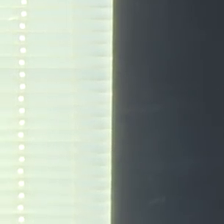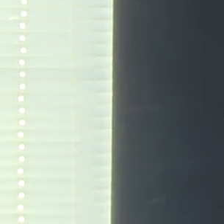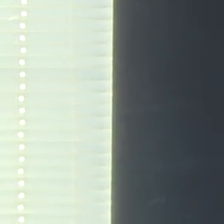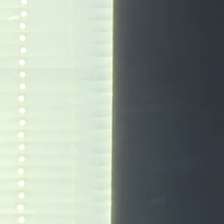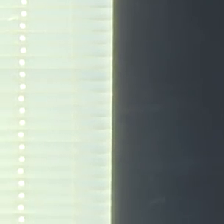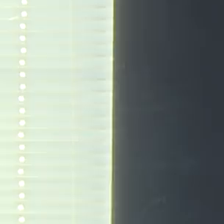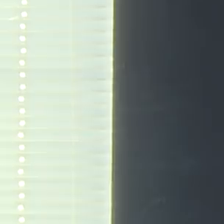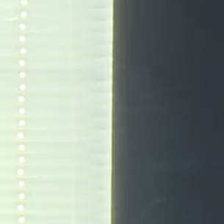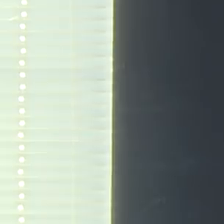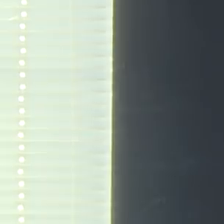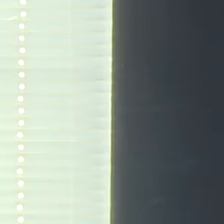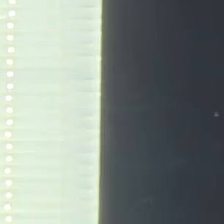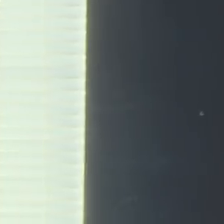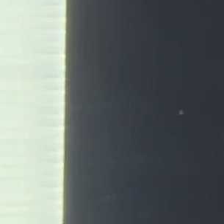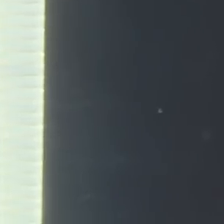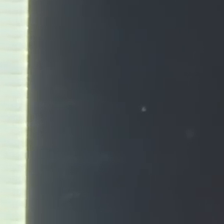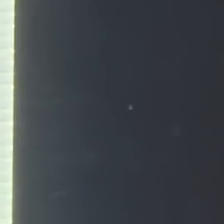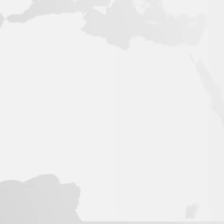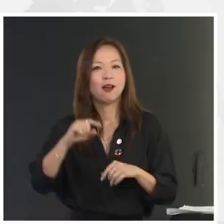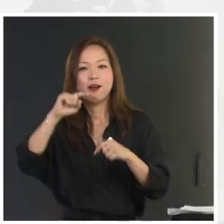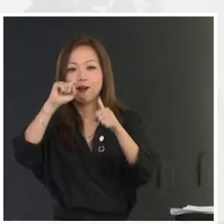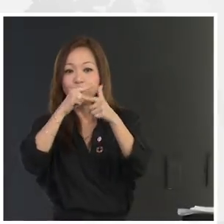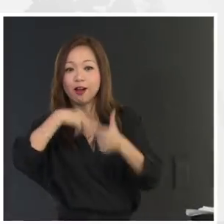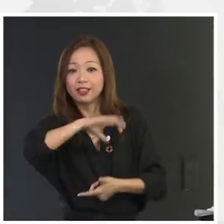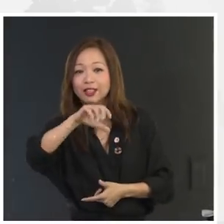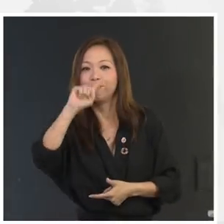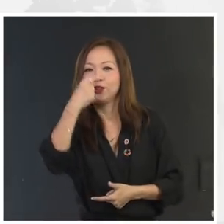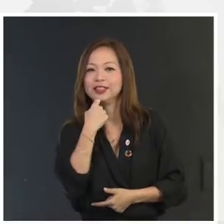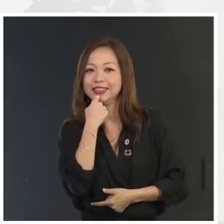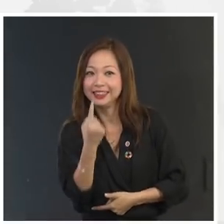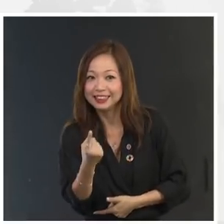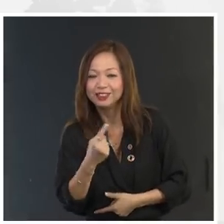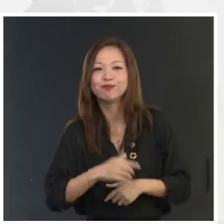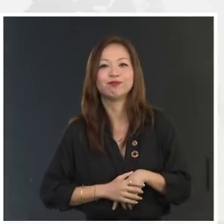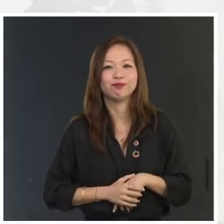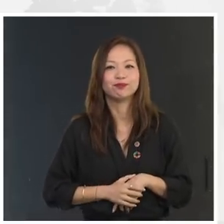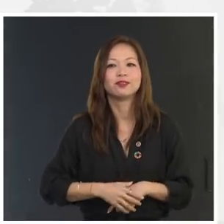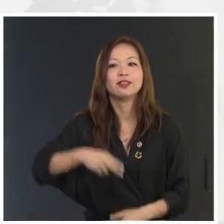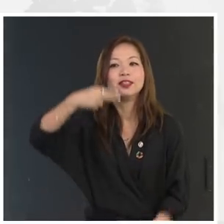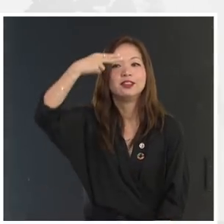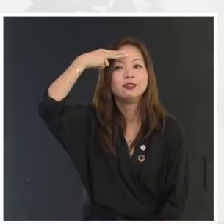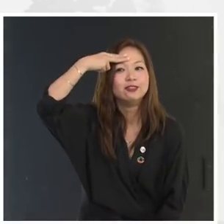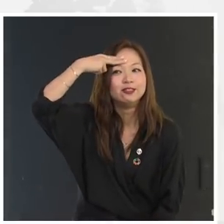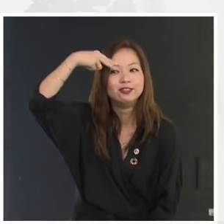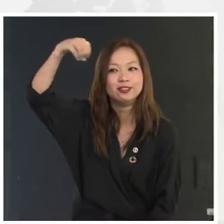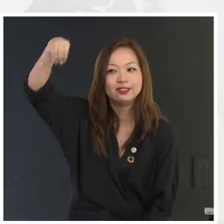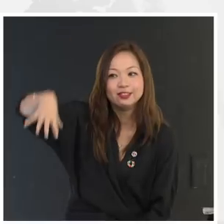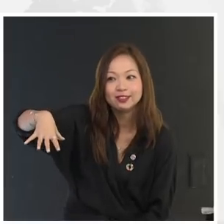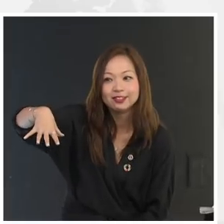much for that address. Up next I'm pleased to